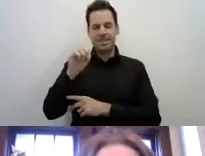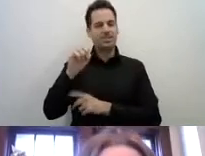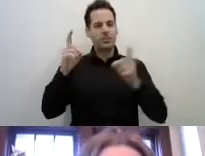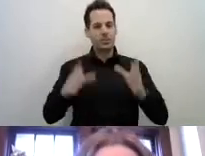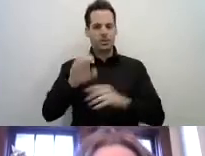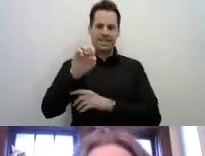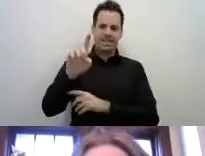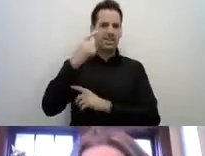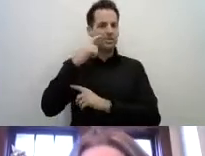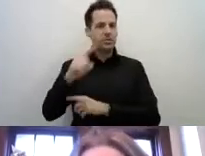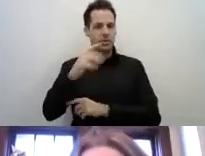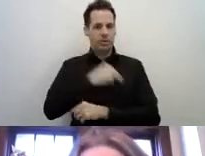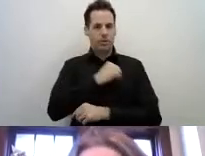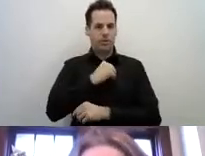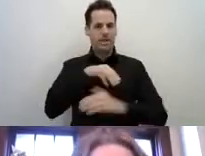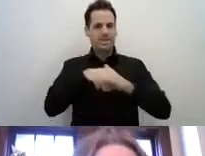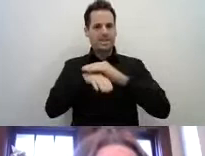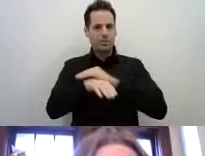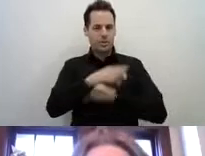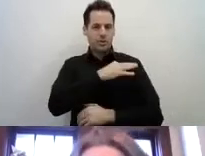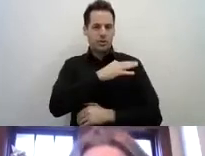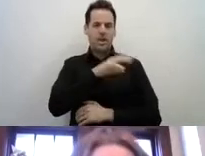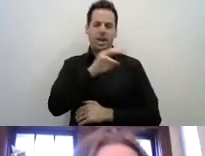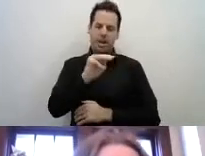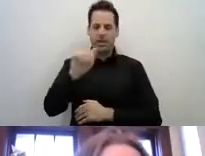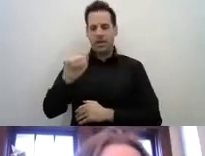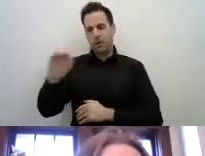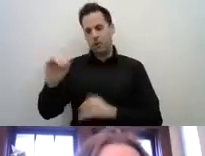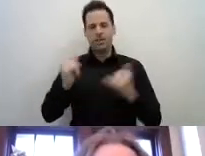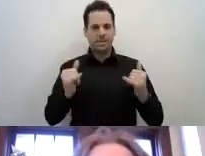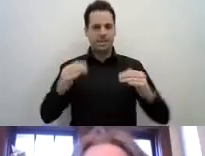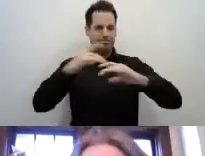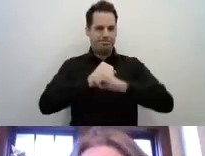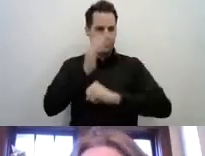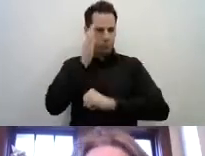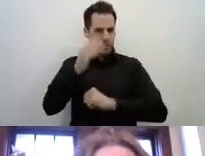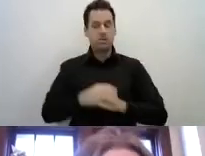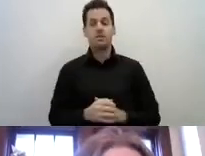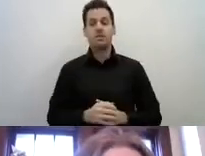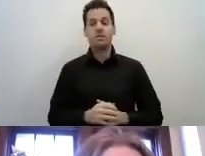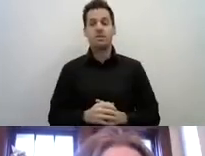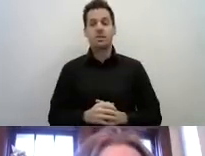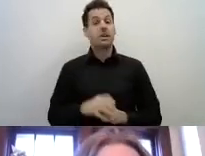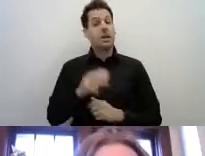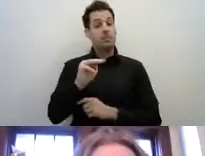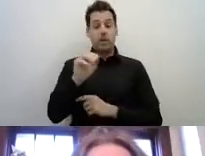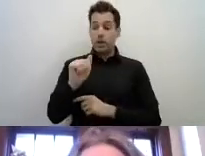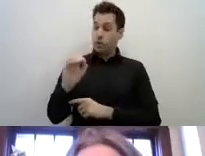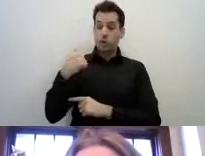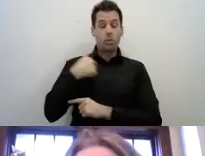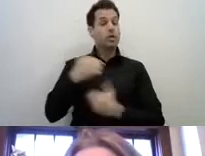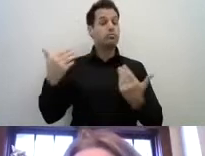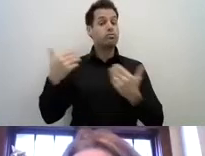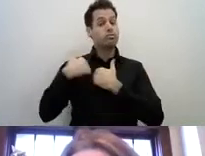accessibility office also called mao today and at the mao we're responsible for the development